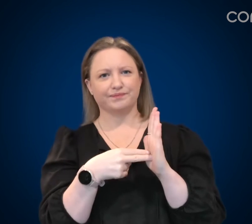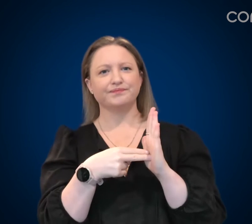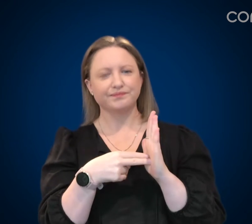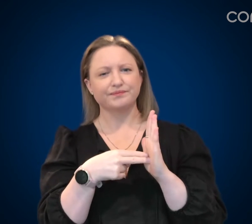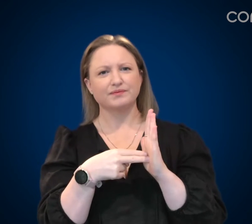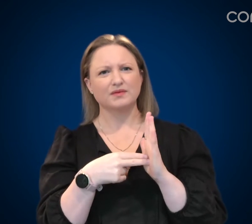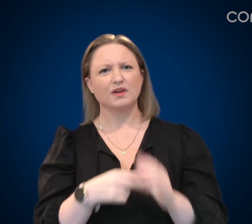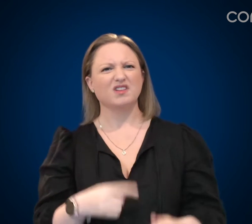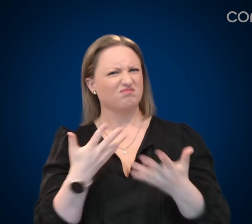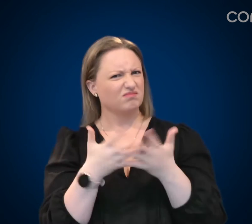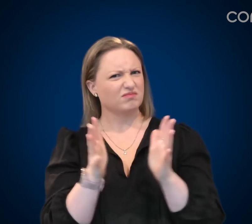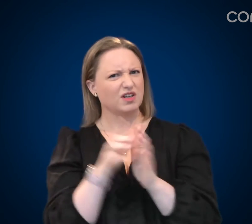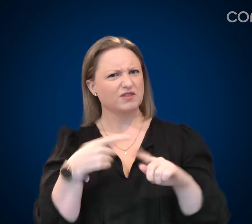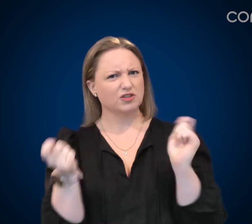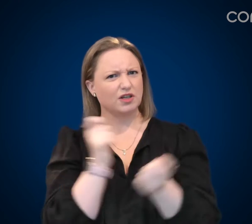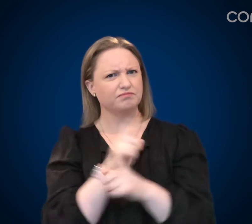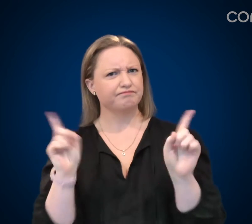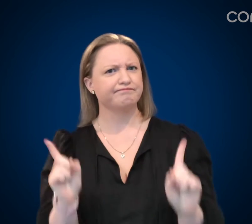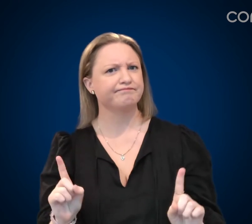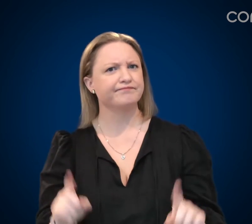How did this change things for us?